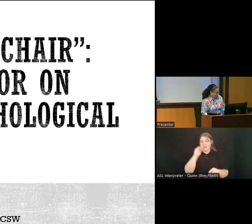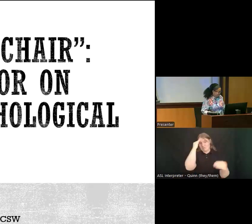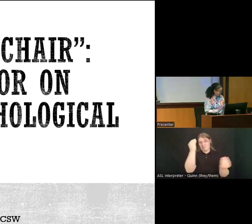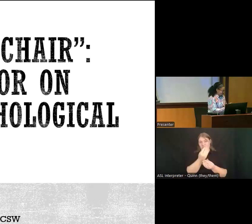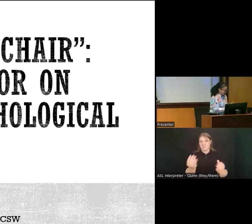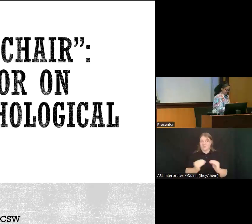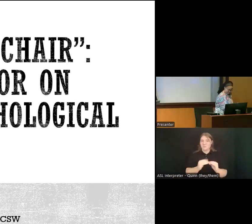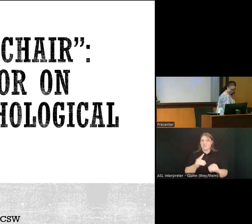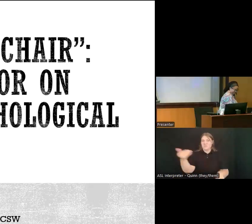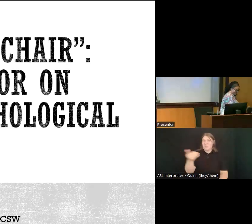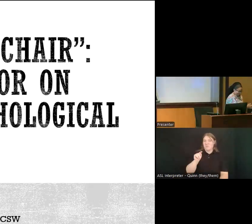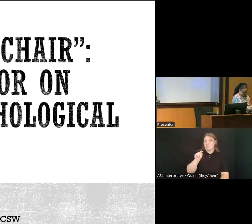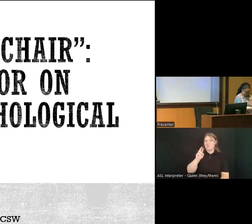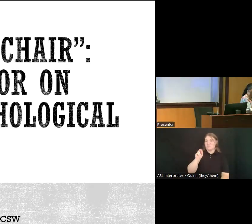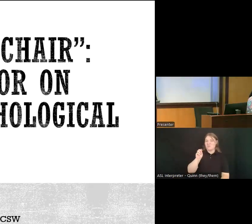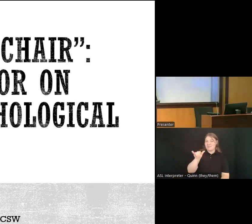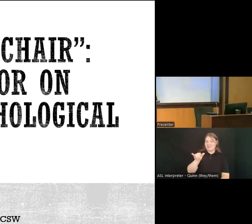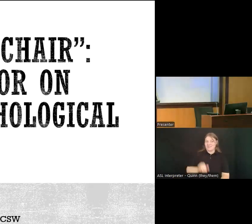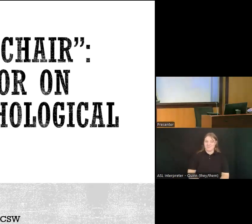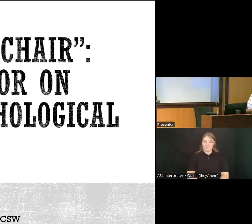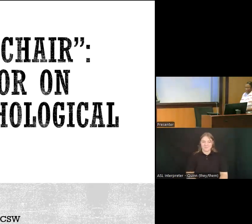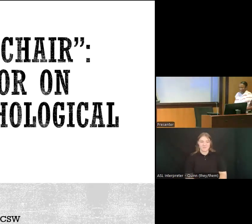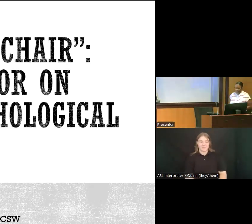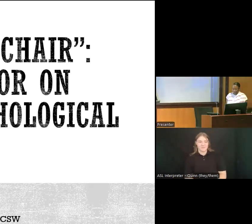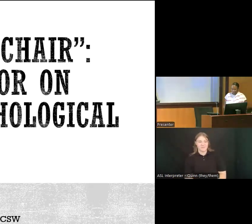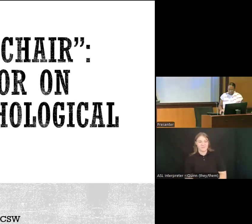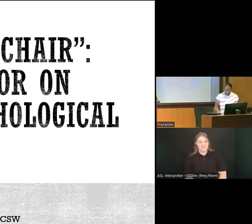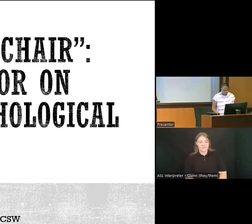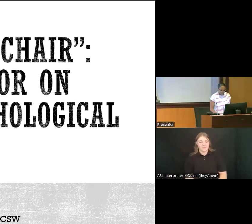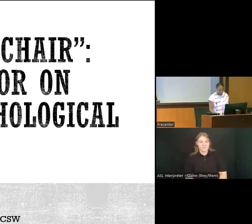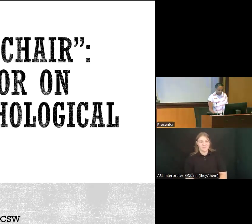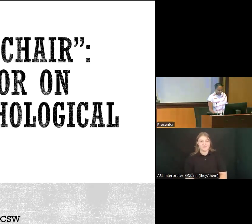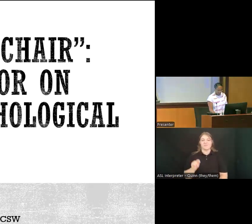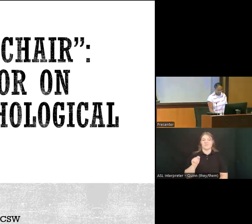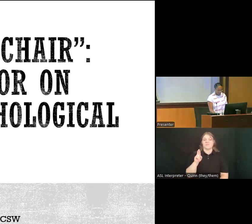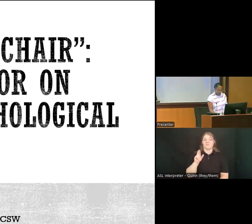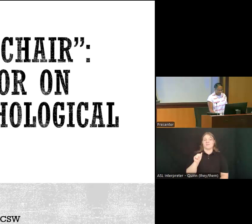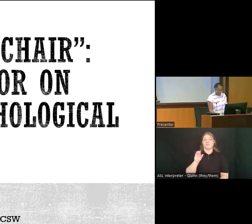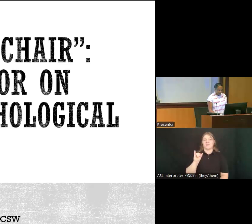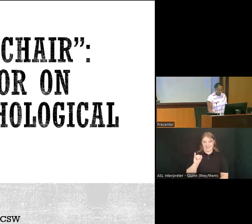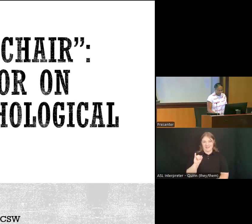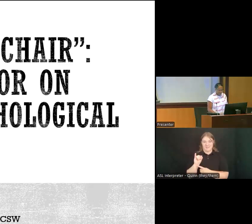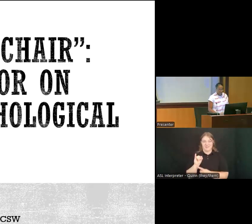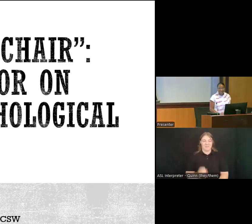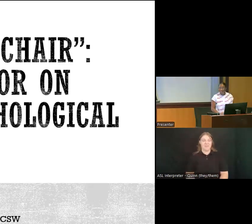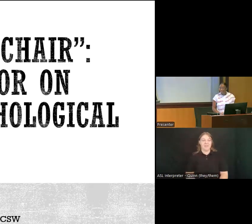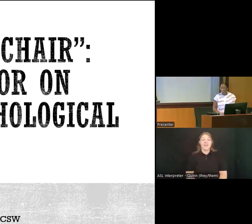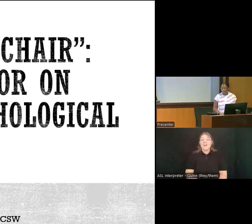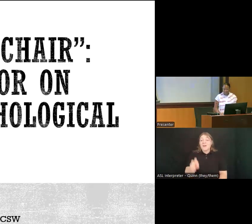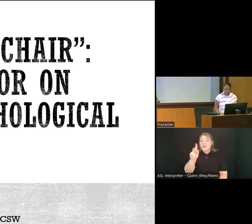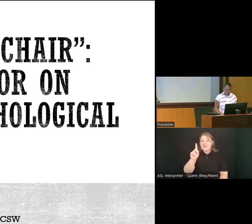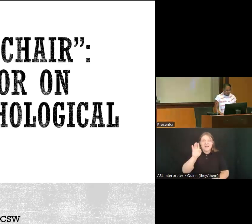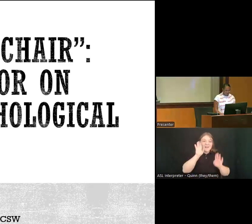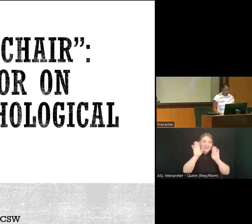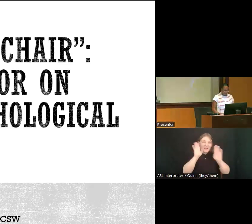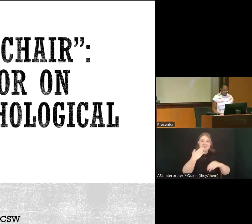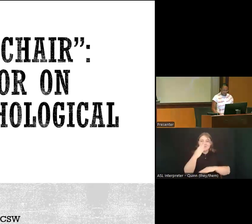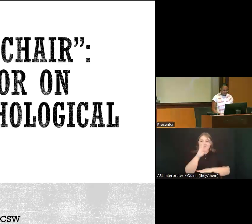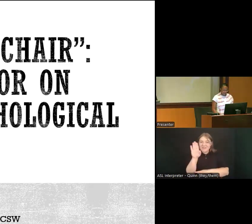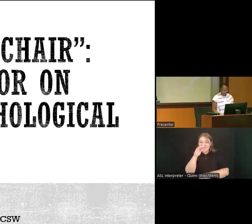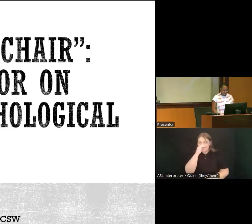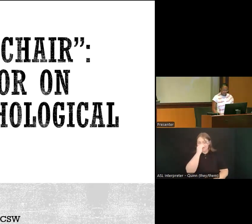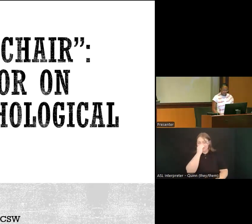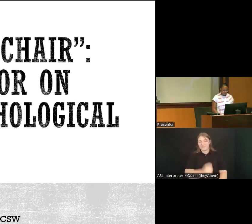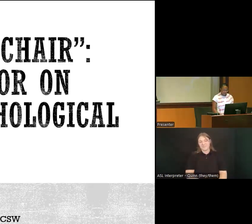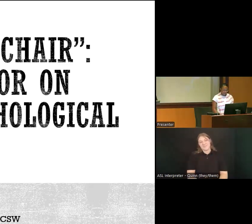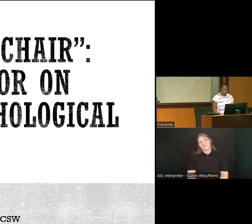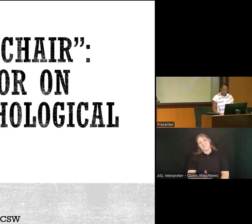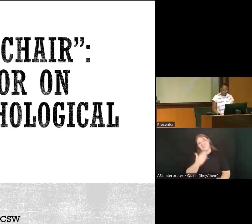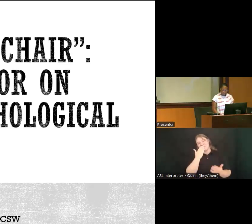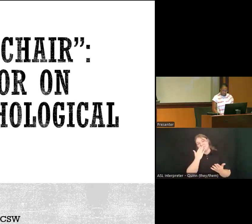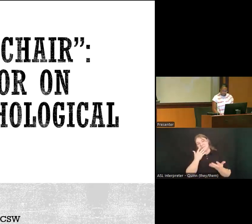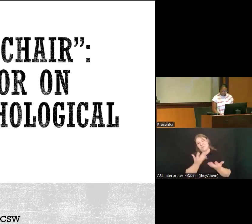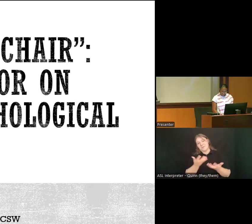up all right so greetings good afternoon everyone thank you so much for being here